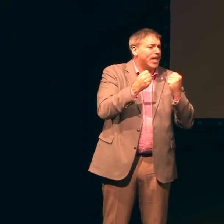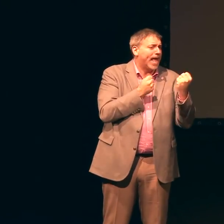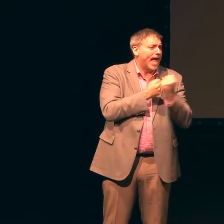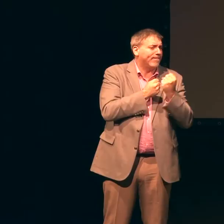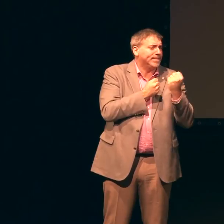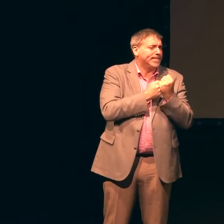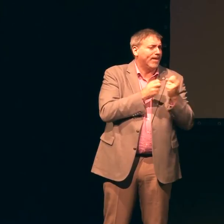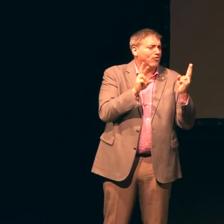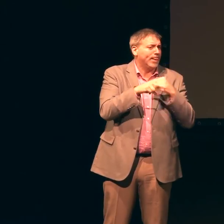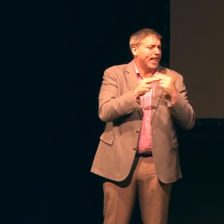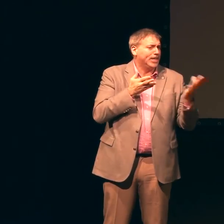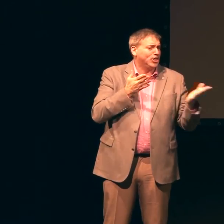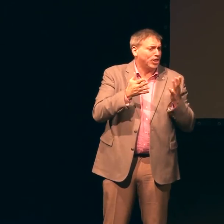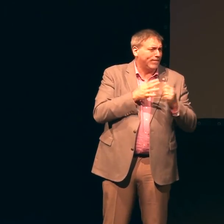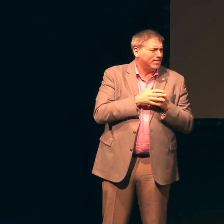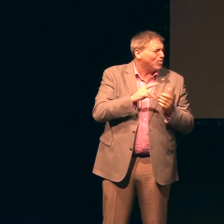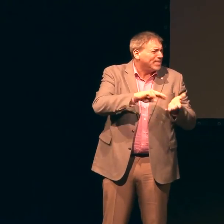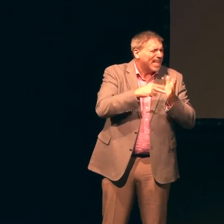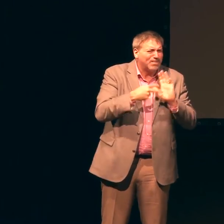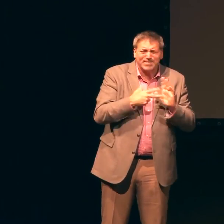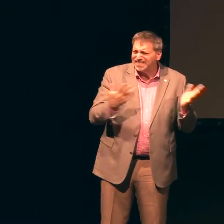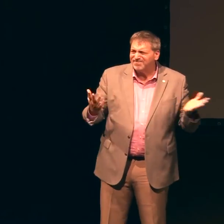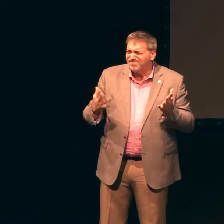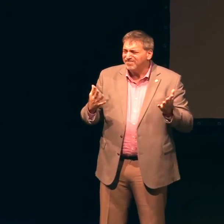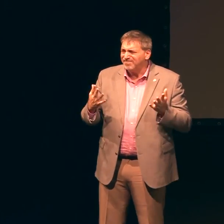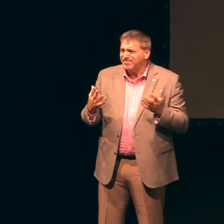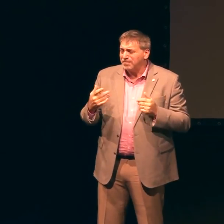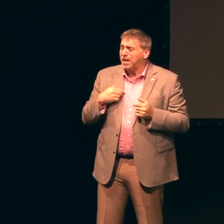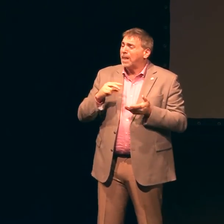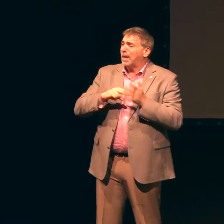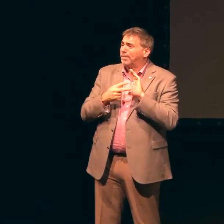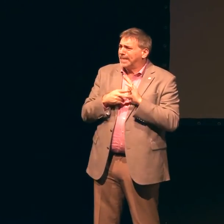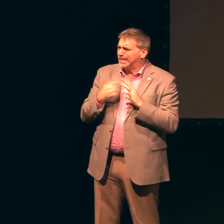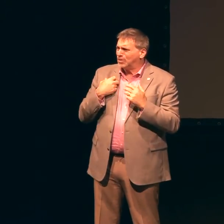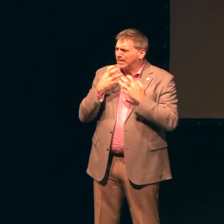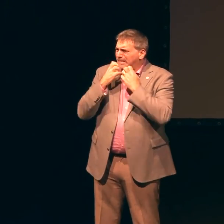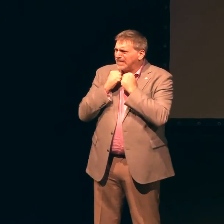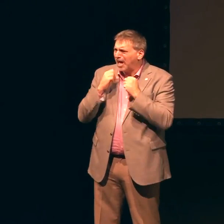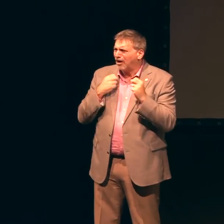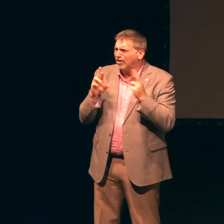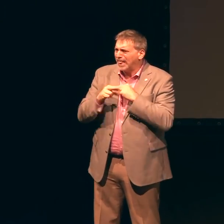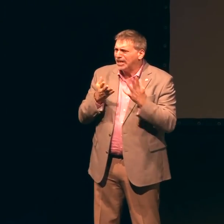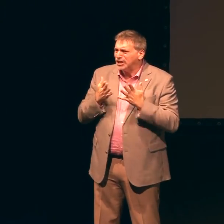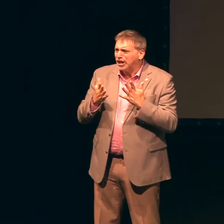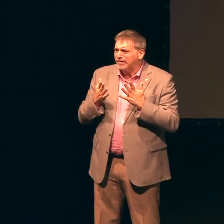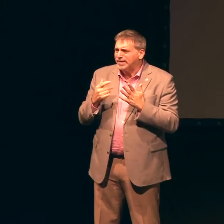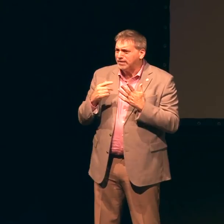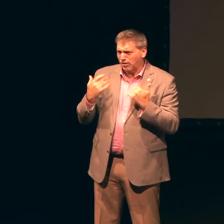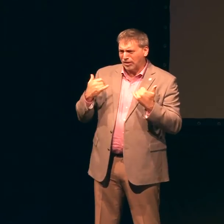first one that we decided on was preservation and advocacy for relay services. We really